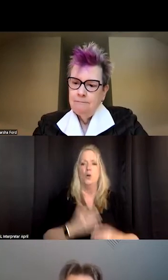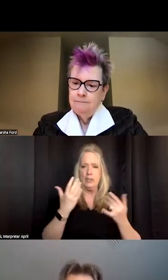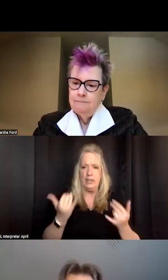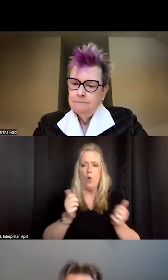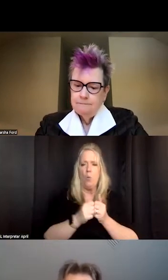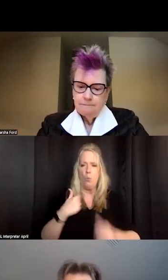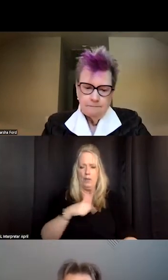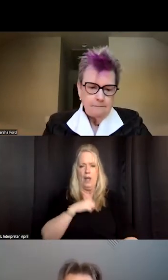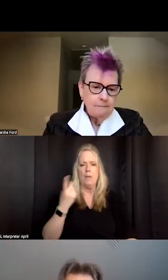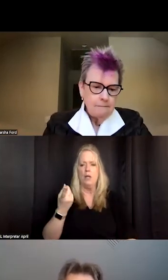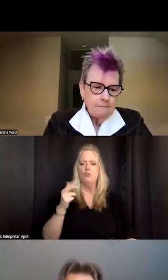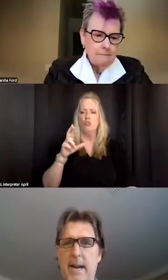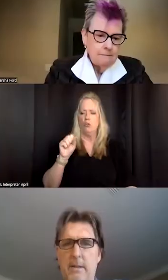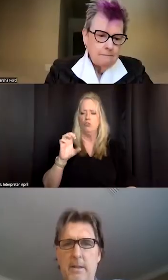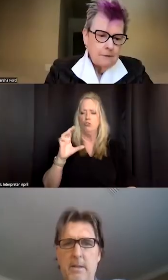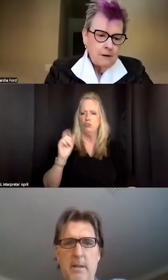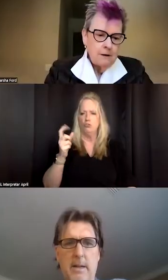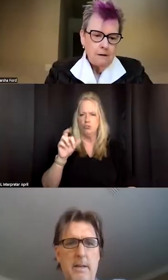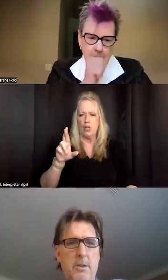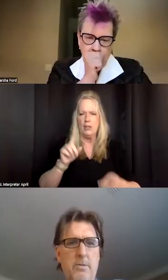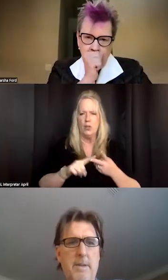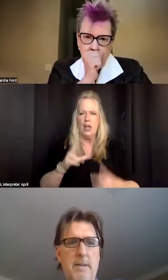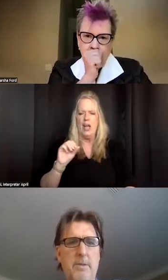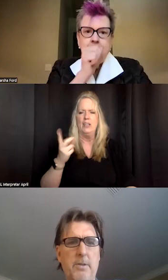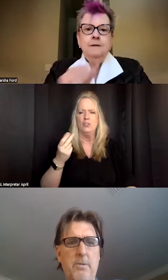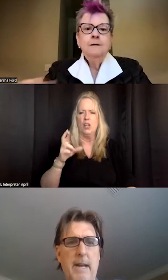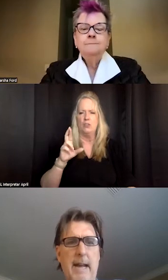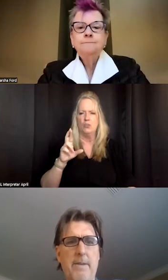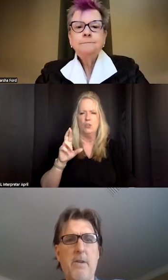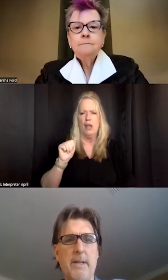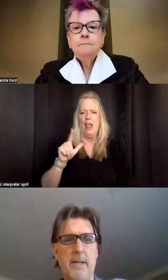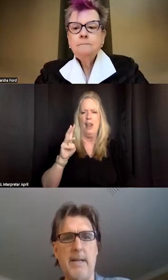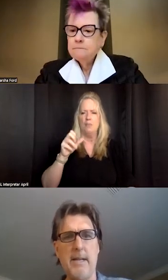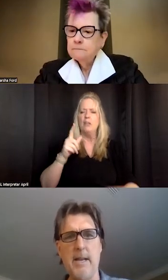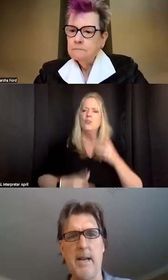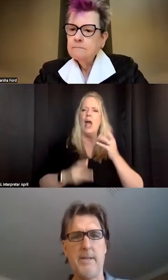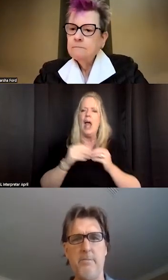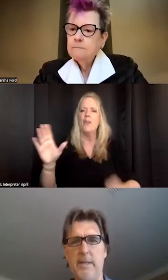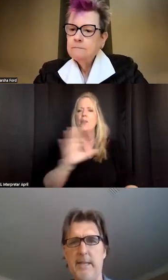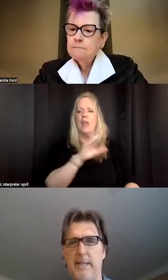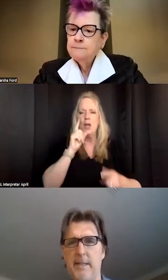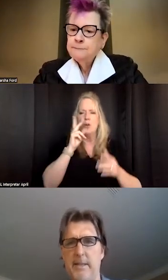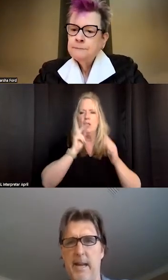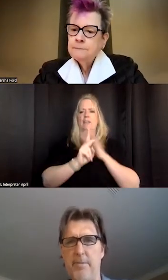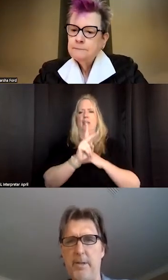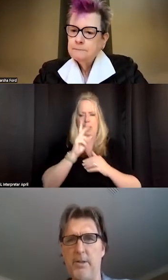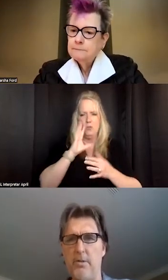DR. SCHNEIDER AND DR. ALLEN TO ADD THEIR INSIGHT AS IT RELATES TO THE TOPIC. SO,